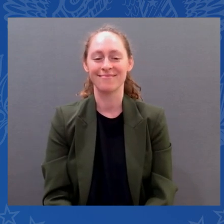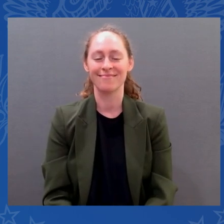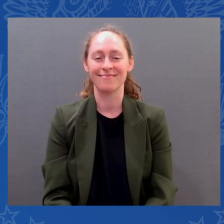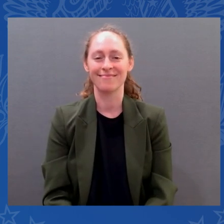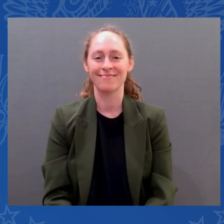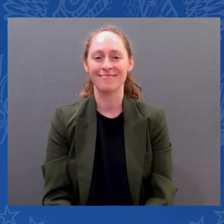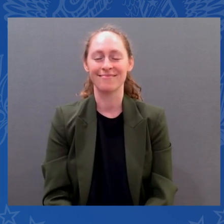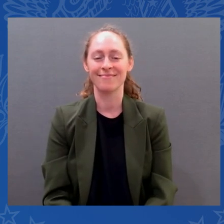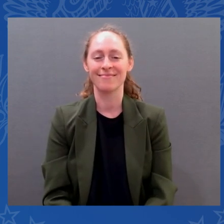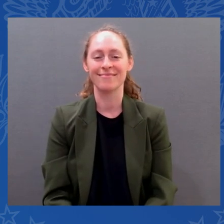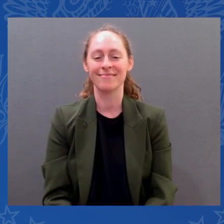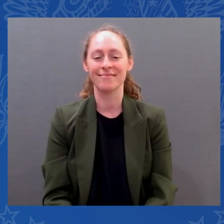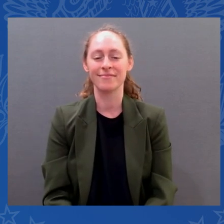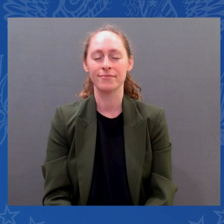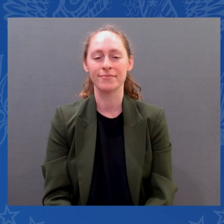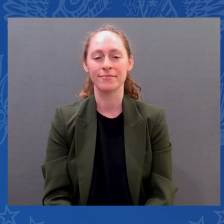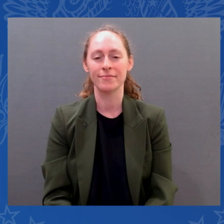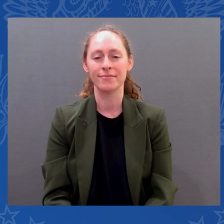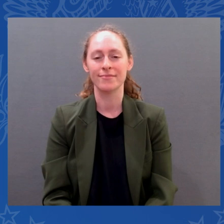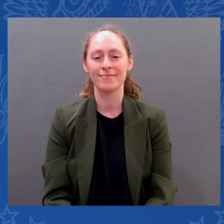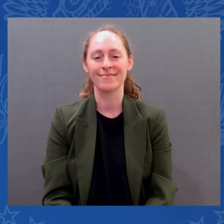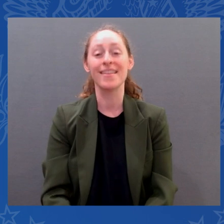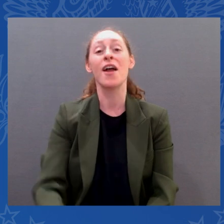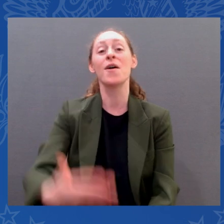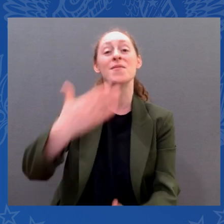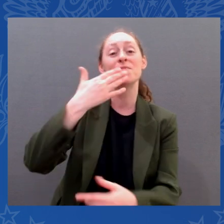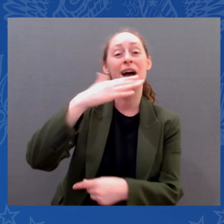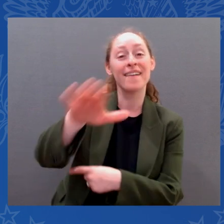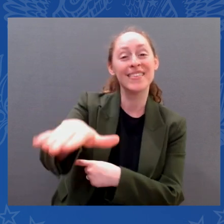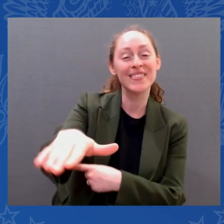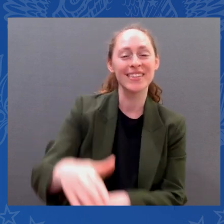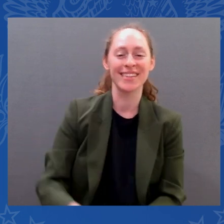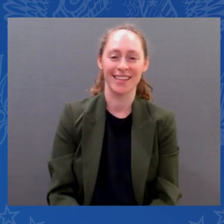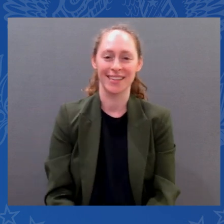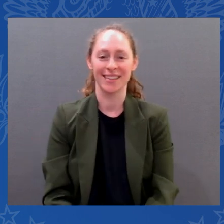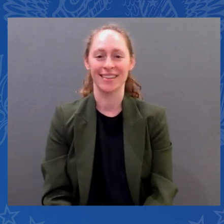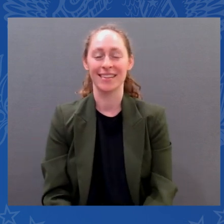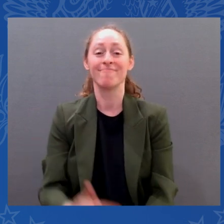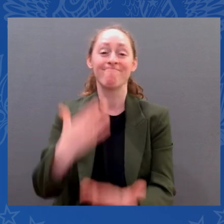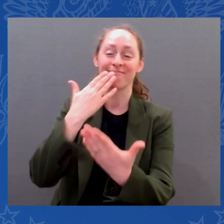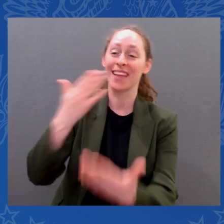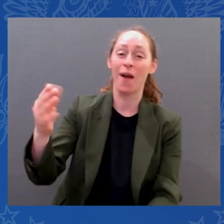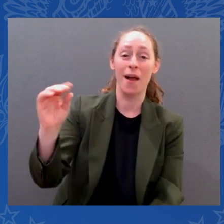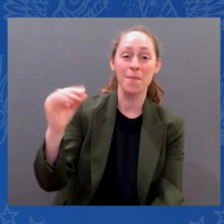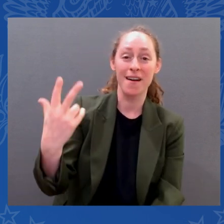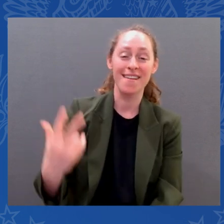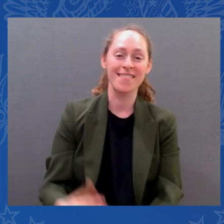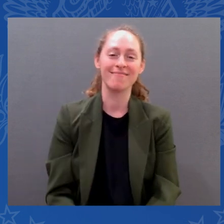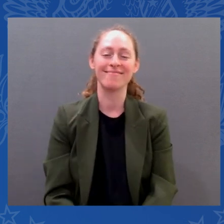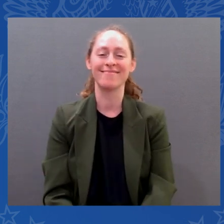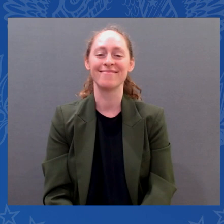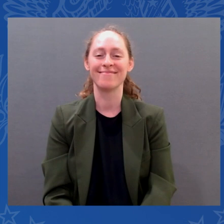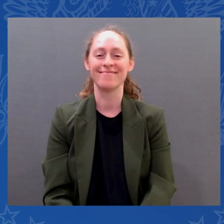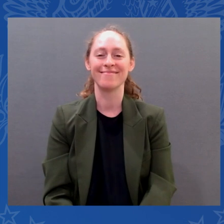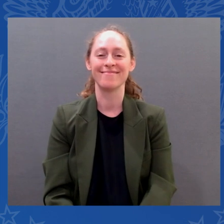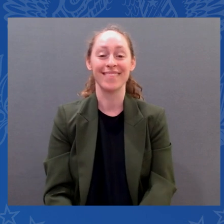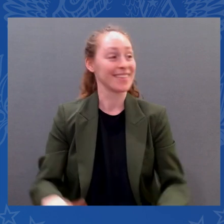Good afternoon, folks. And thank you, Kamala. I think I should just stop right there --